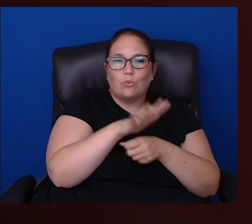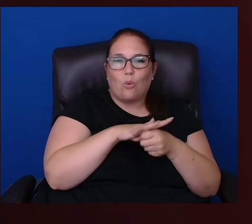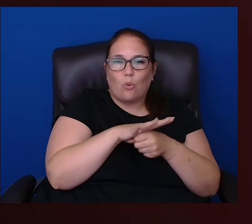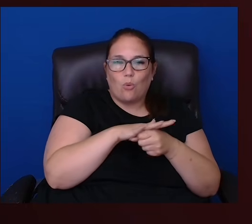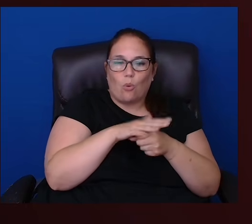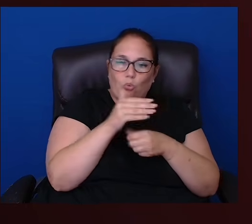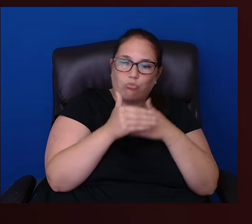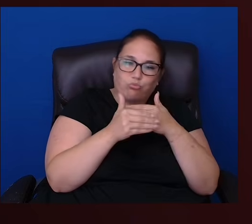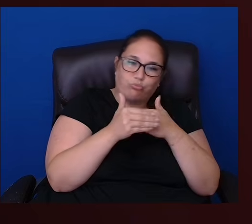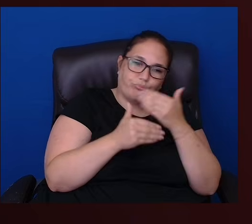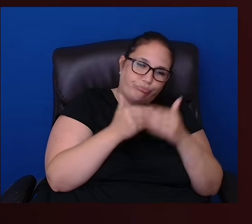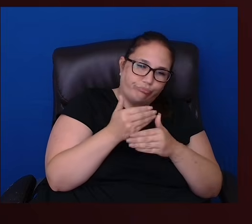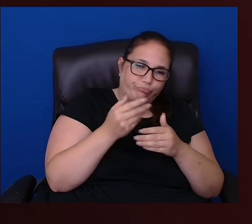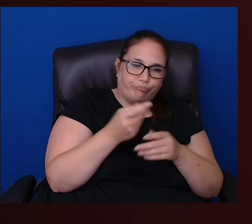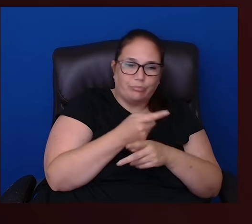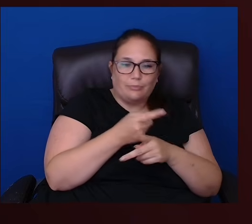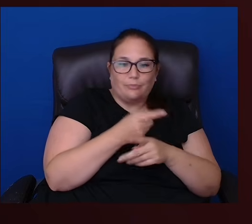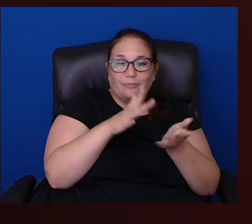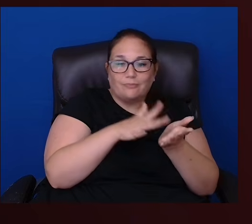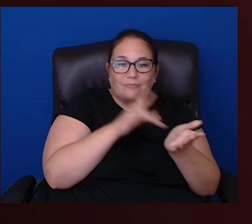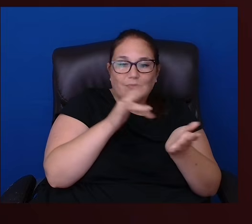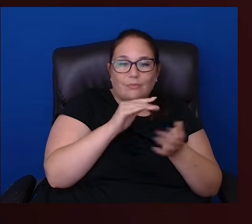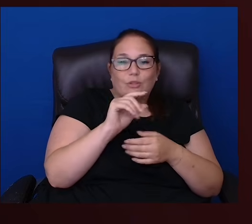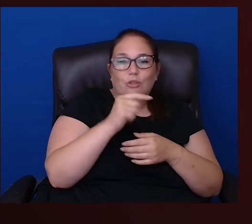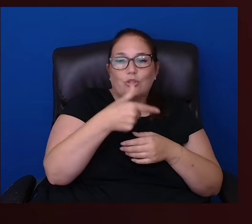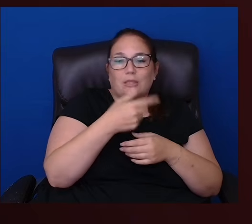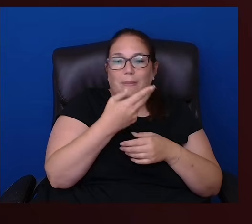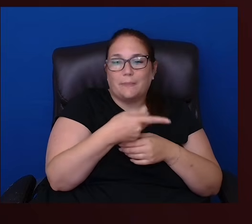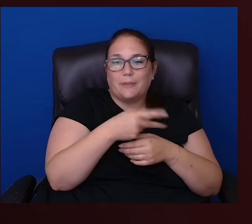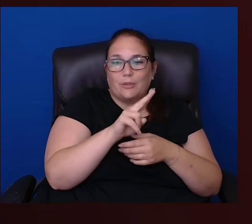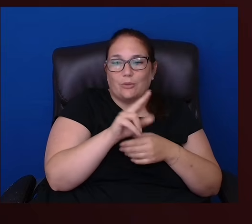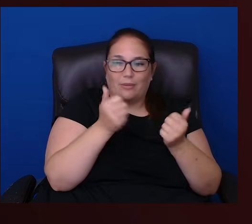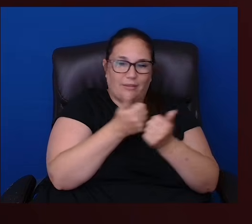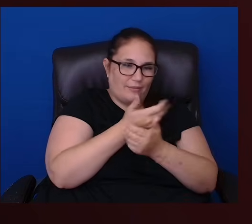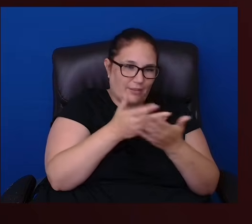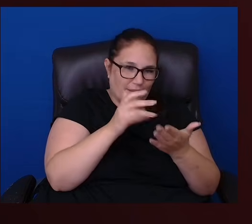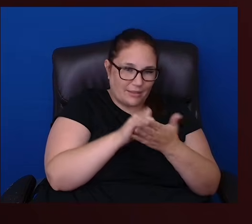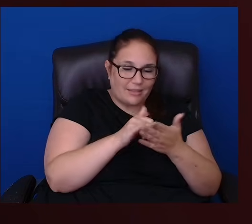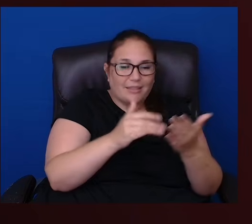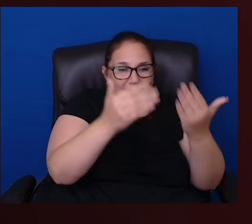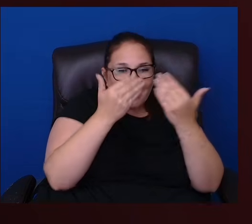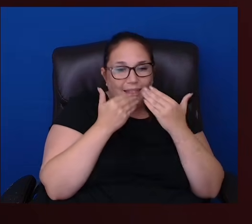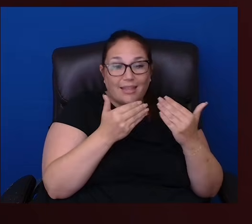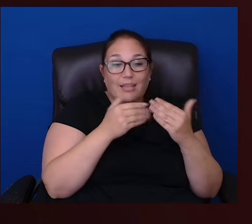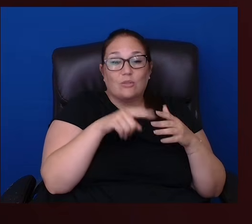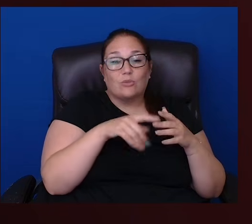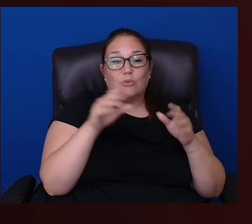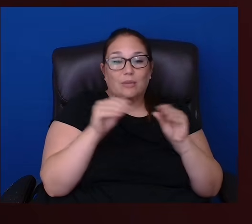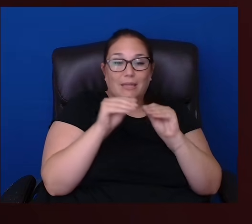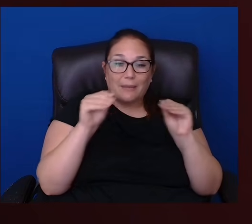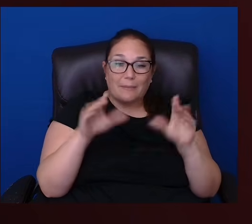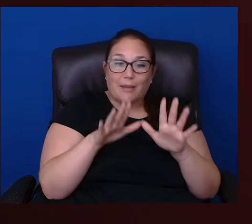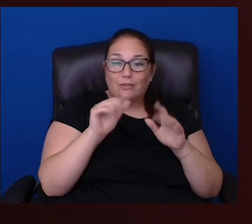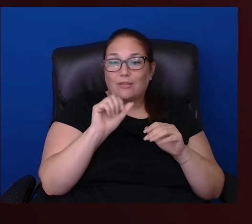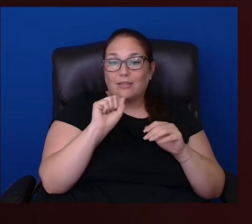gets -- it takes advantage of your GPU, all that stuff. Thanks to the magic of Aspire, it actually is pulling that down,